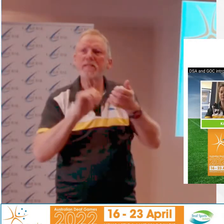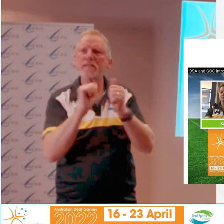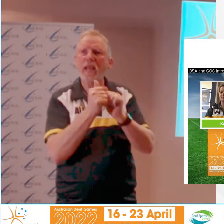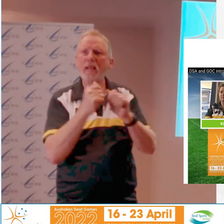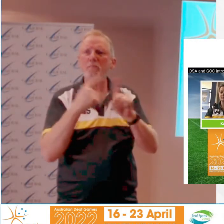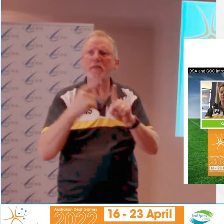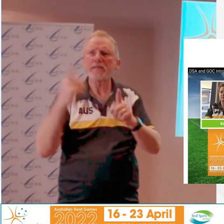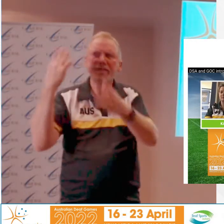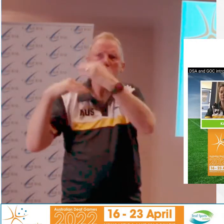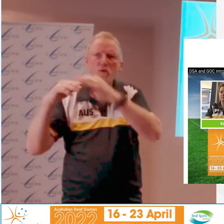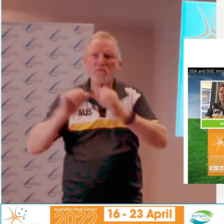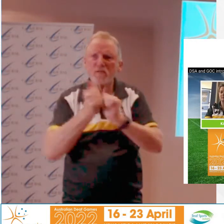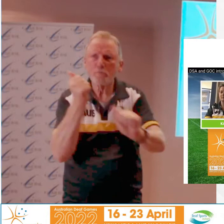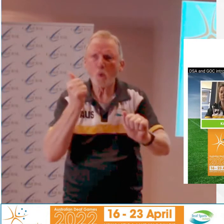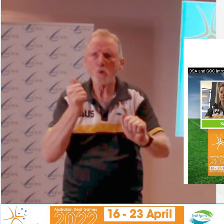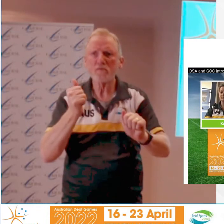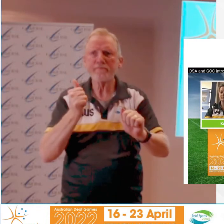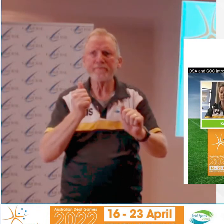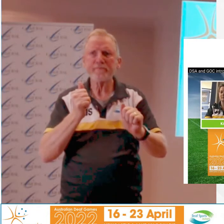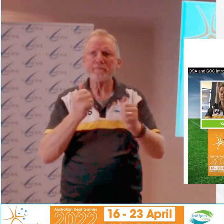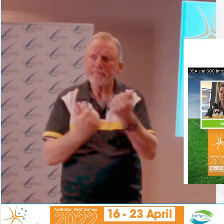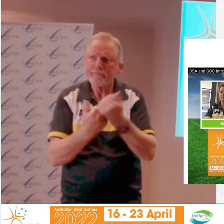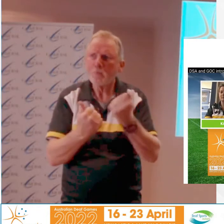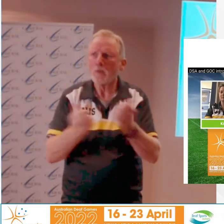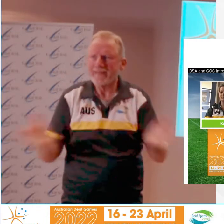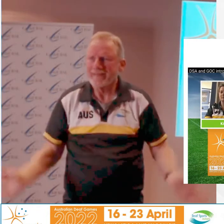with her experience in the Commonwealth Games and in different sports